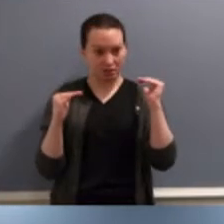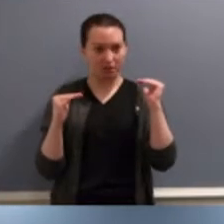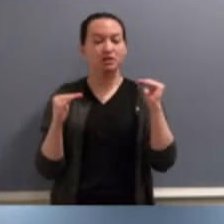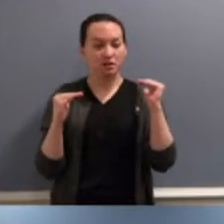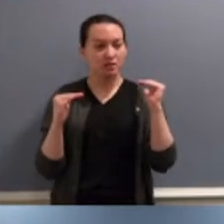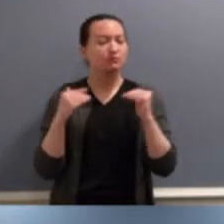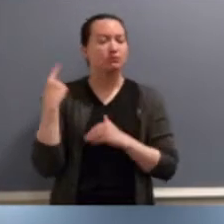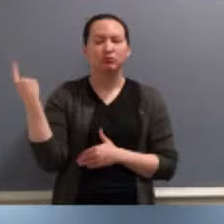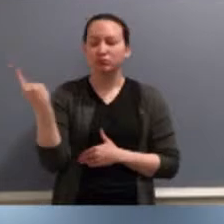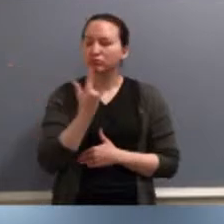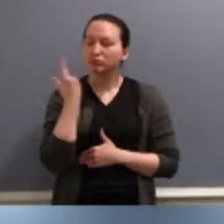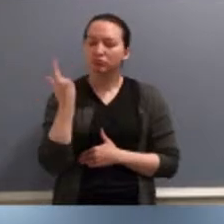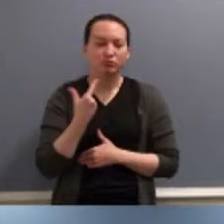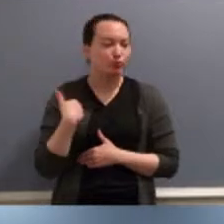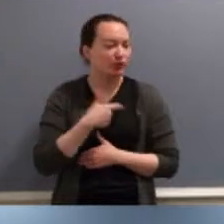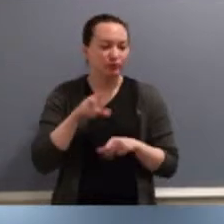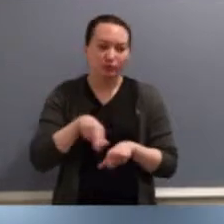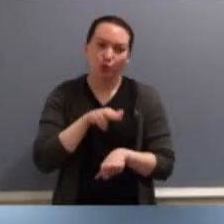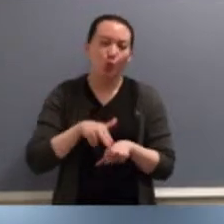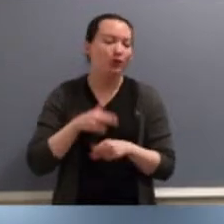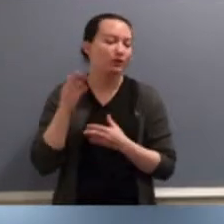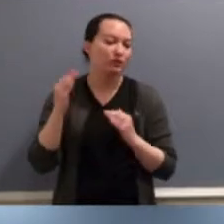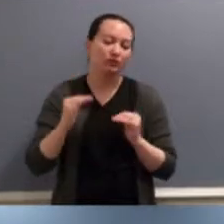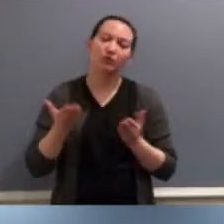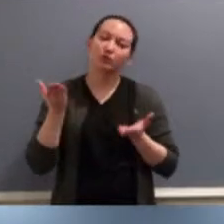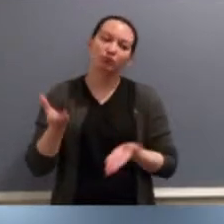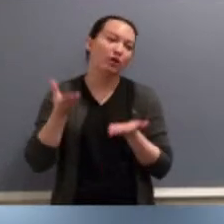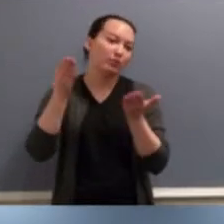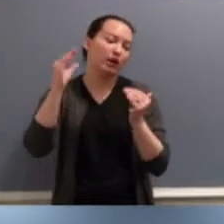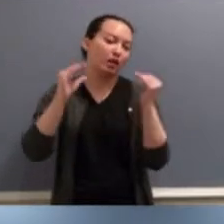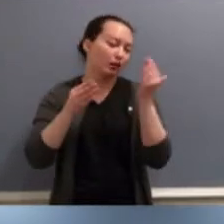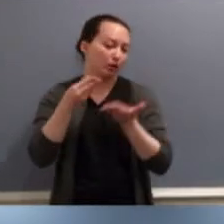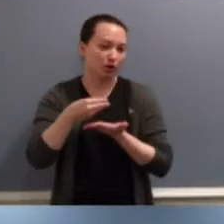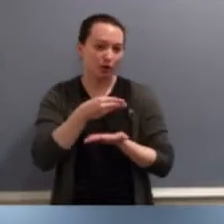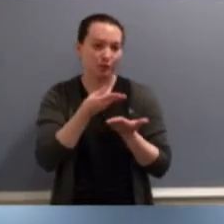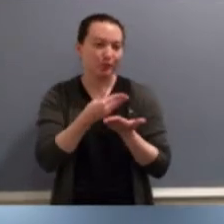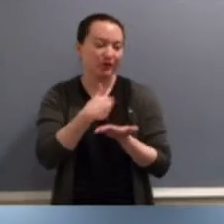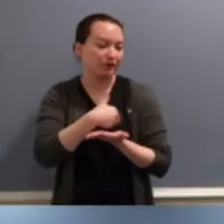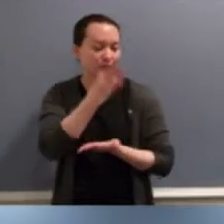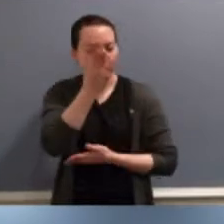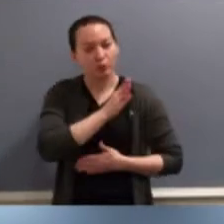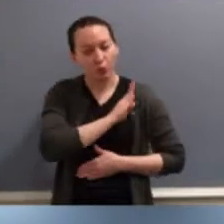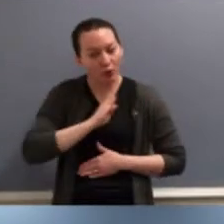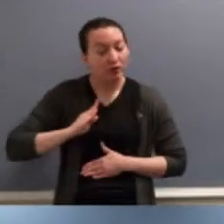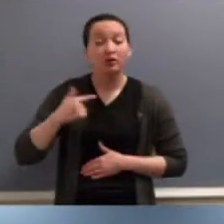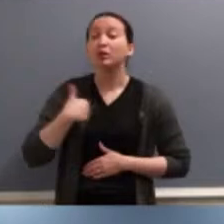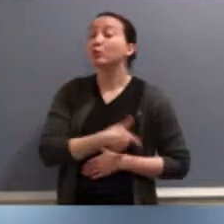always as a matter of course recommend a balanced budget to the Board but we have the ability this